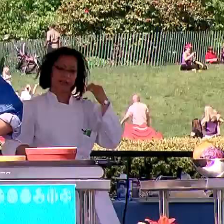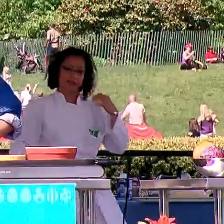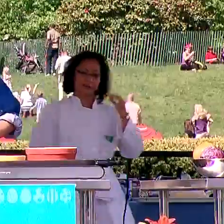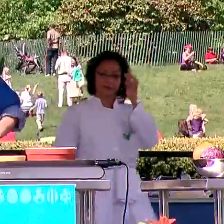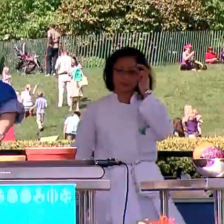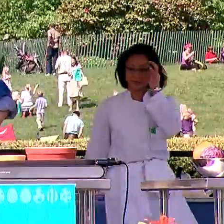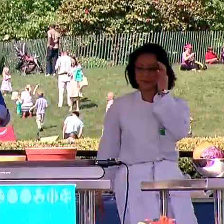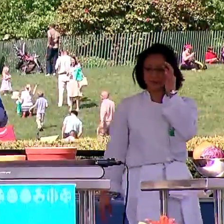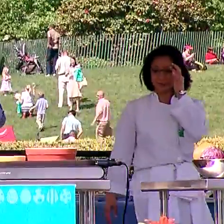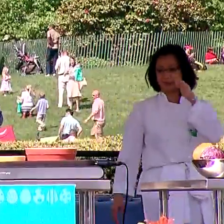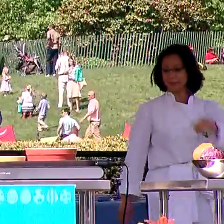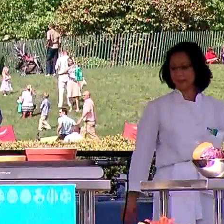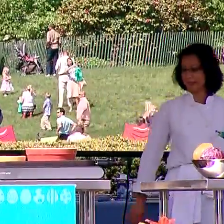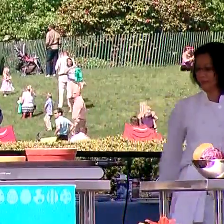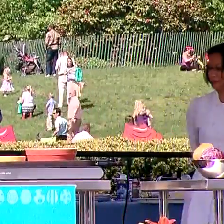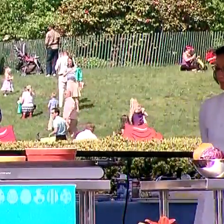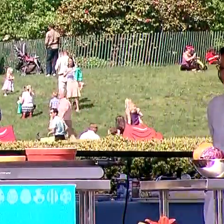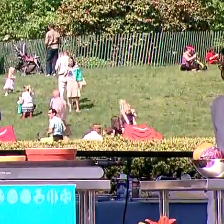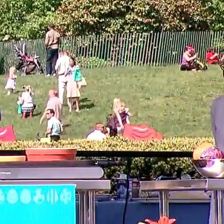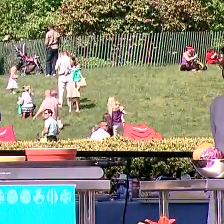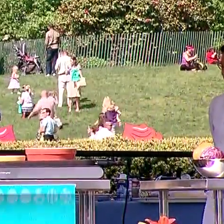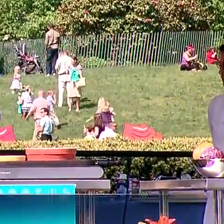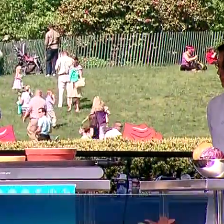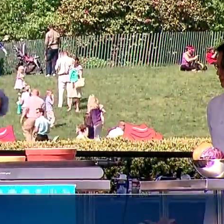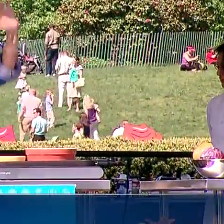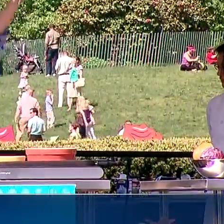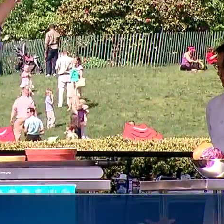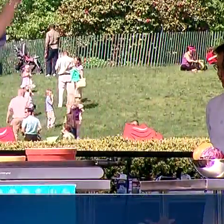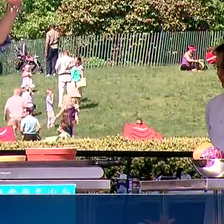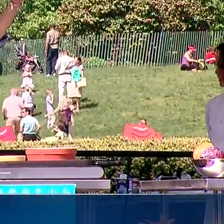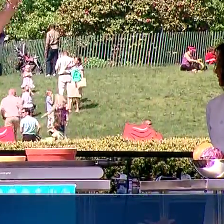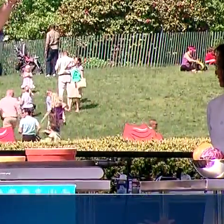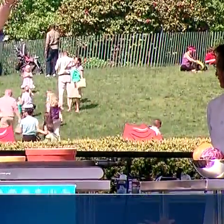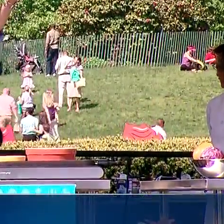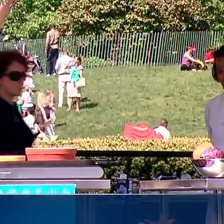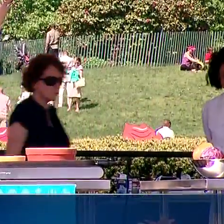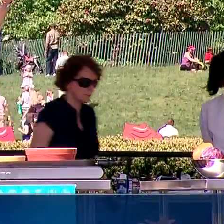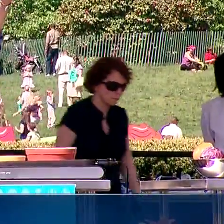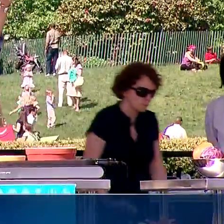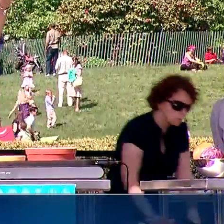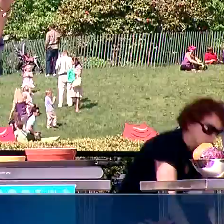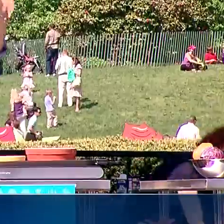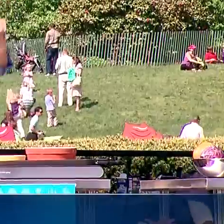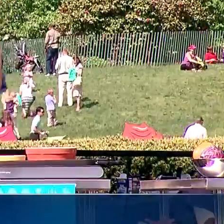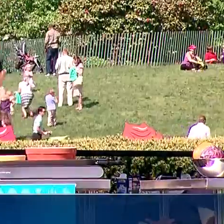Carla Hall: How y'all doing? Good. Hey!